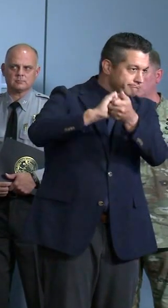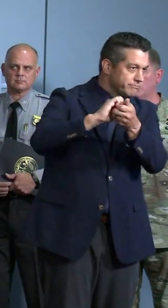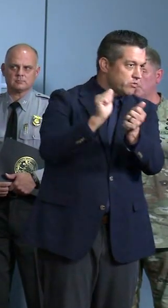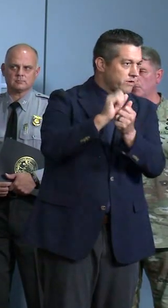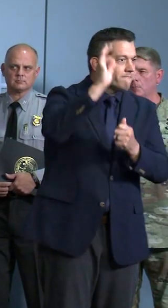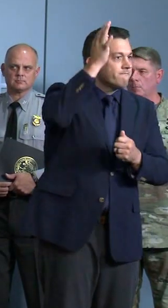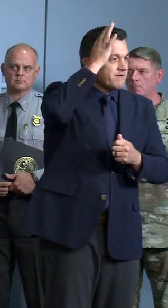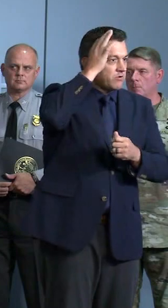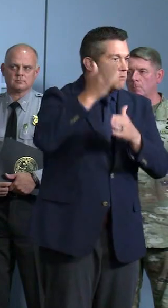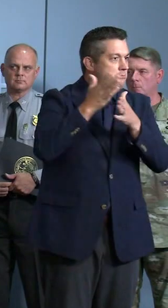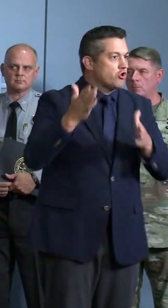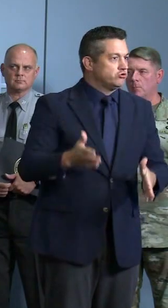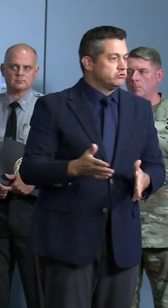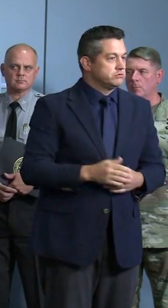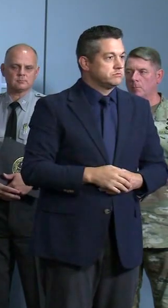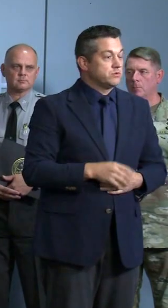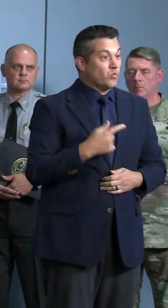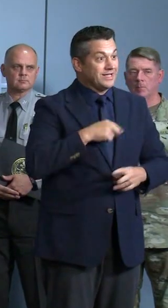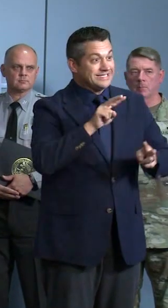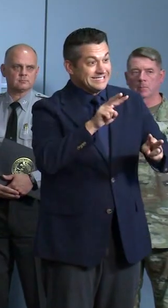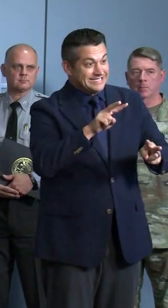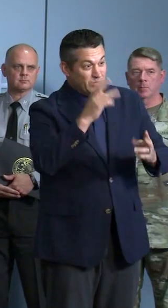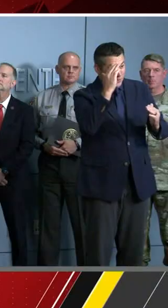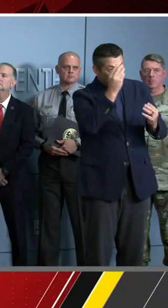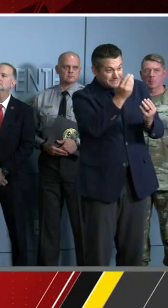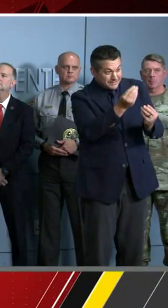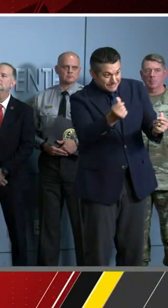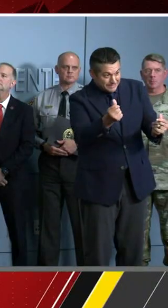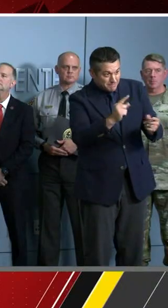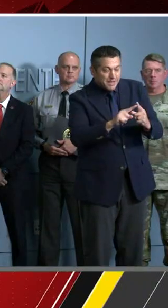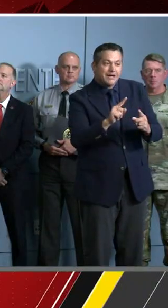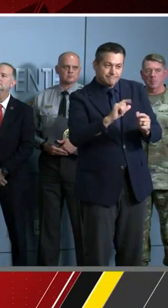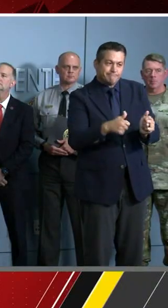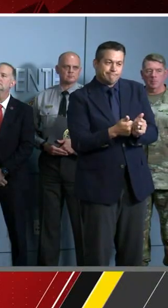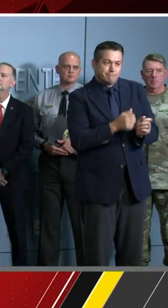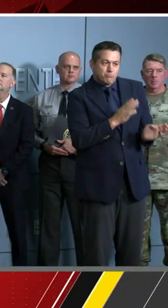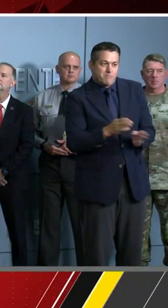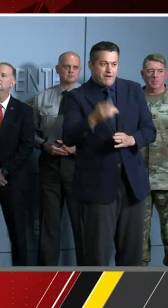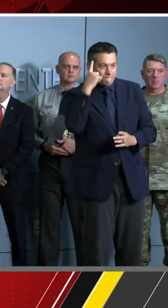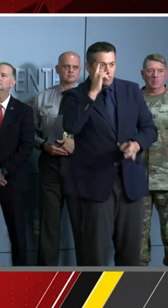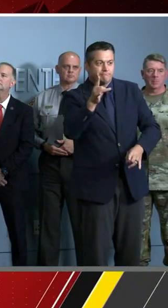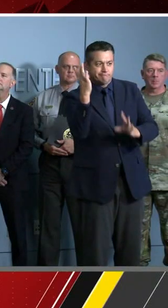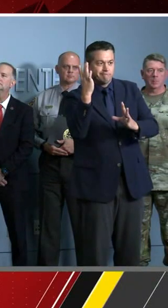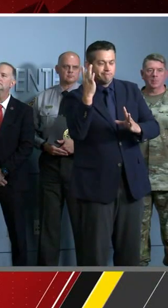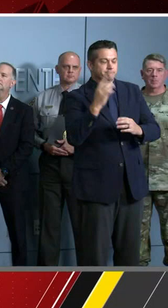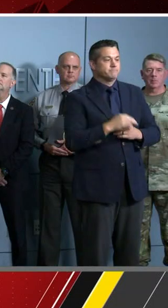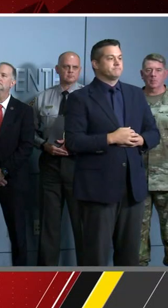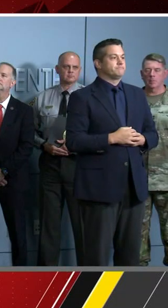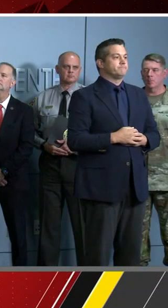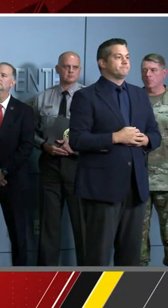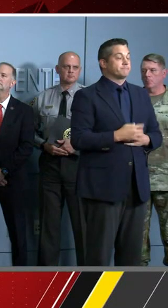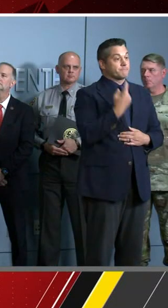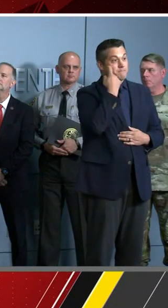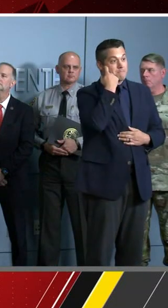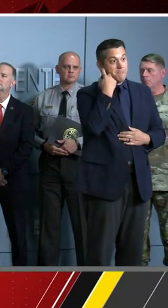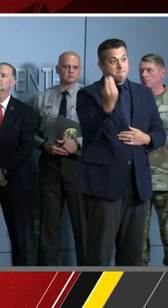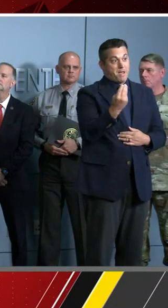for the best and preparing for